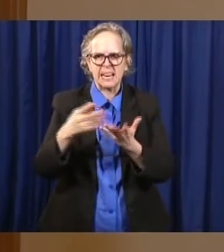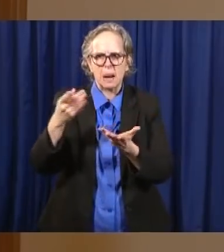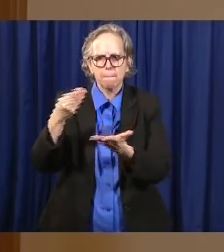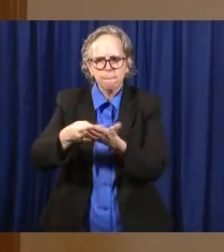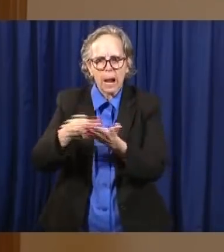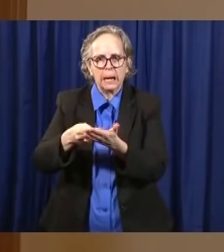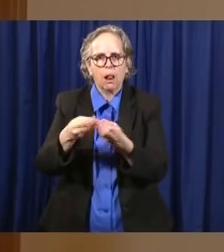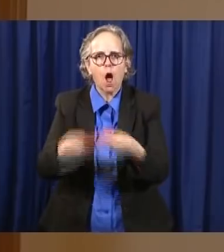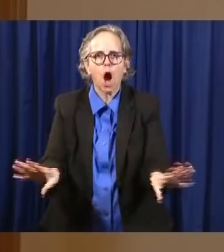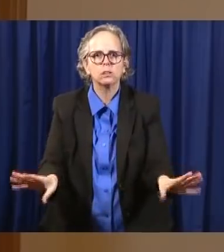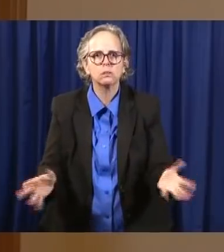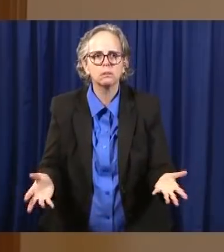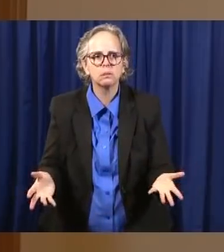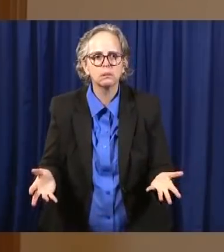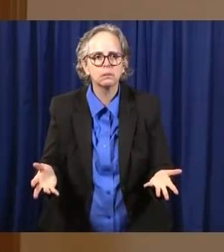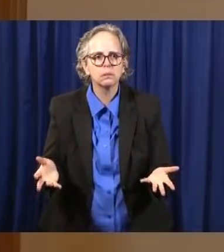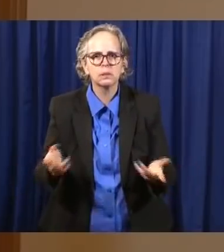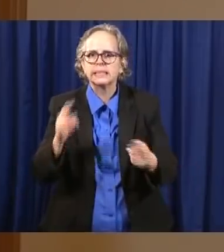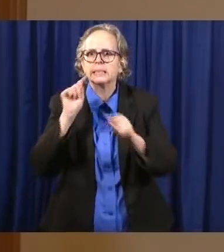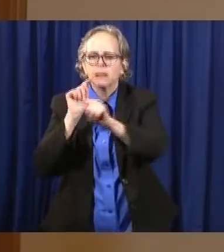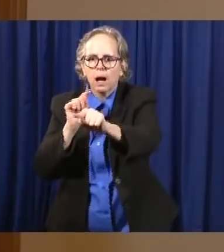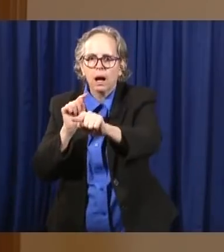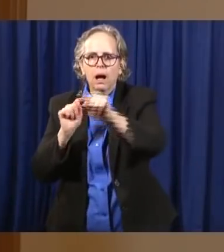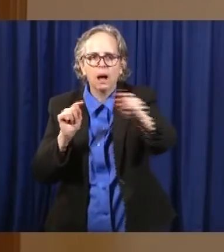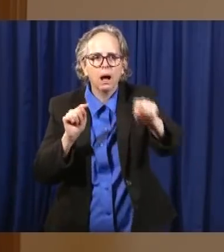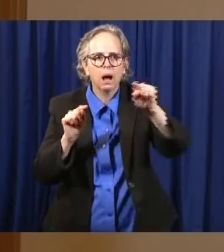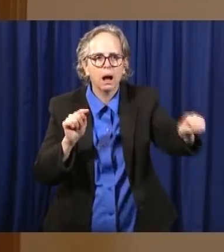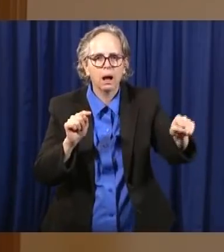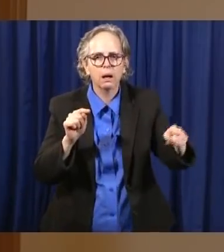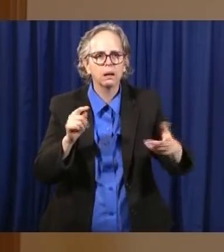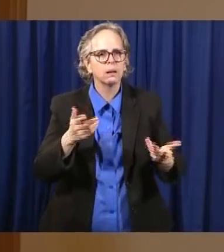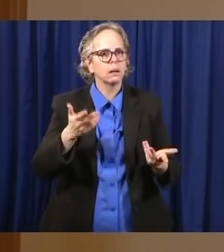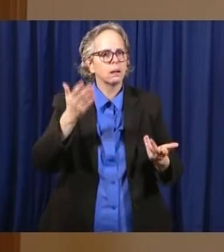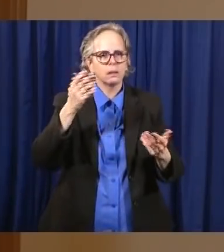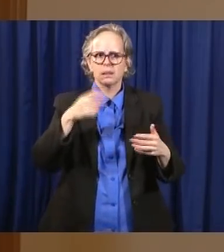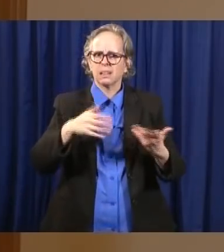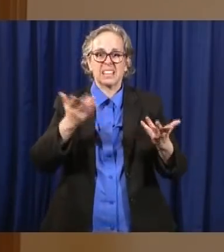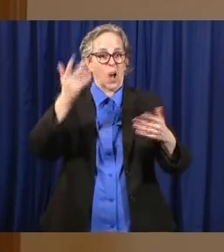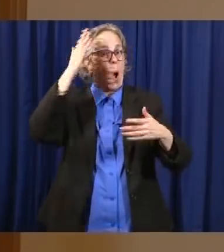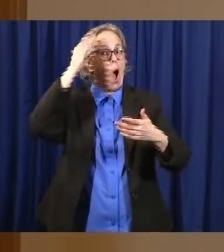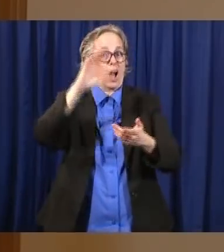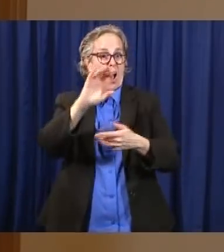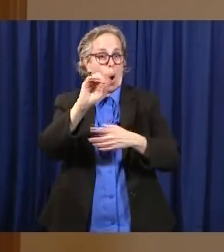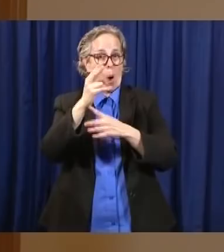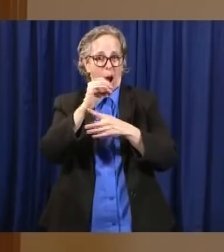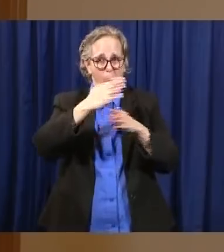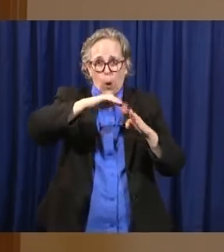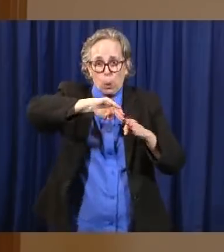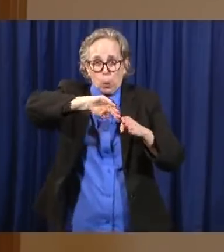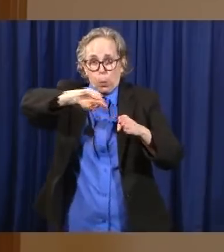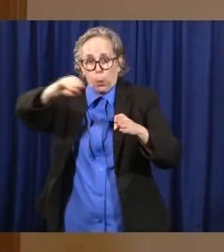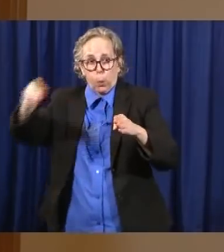ARE MAKING ARE PAINFUL. THERE WAS NO BUSINESS UNTOUCHED. AND WE HAVE TO KNOW THAT THE SACRIFICES THAT WE ARE MAKING